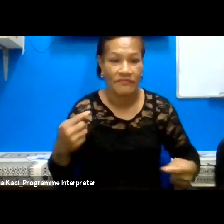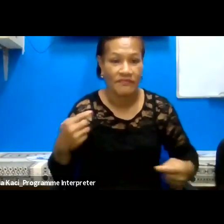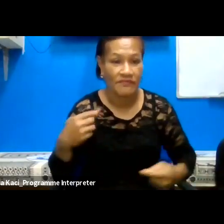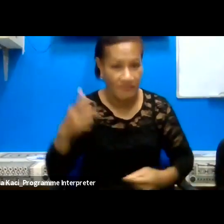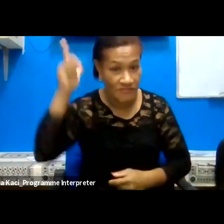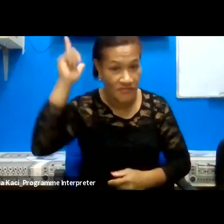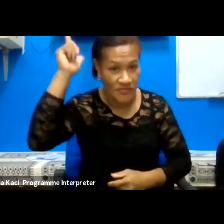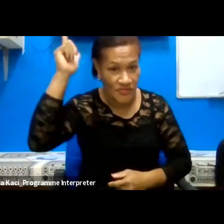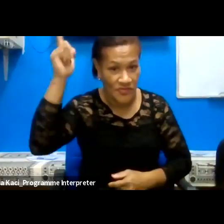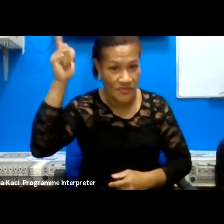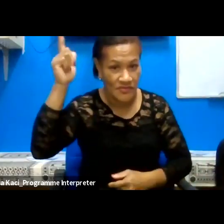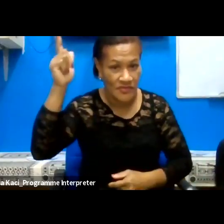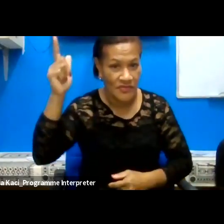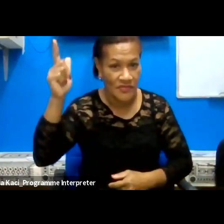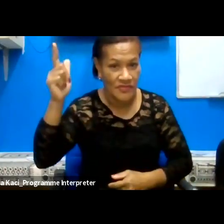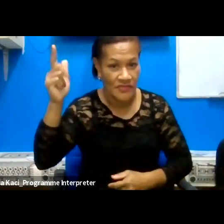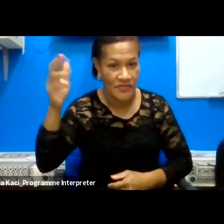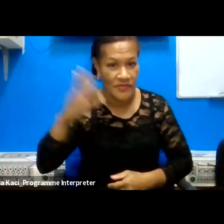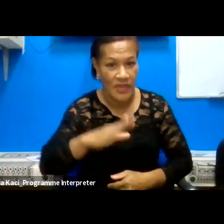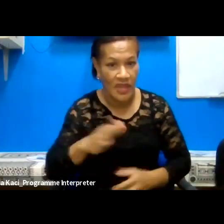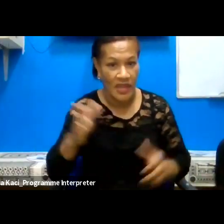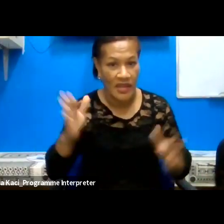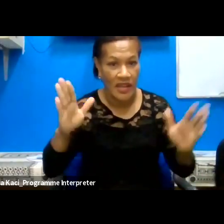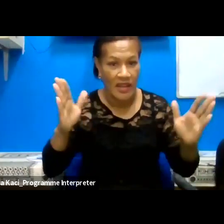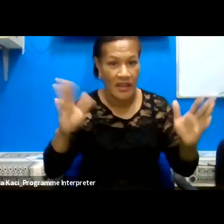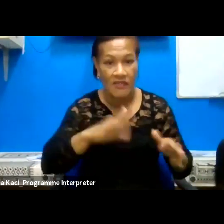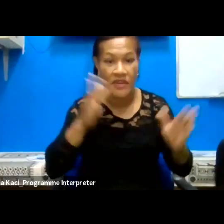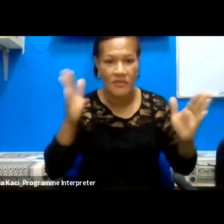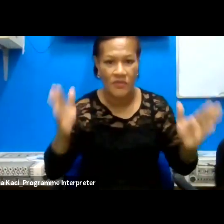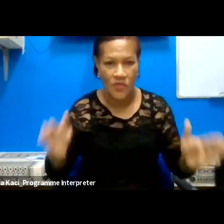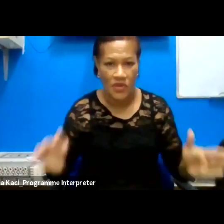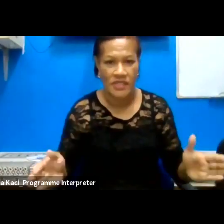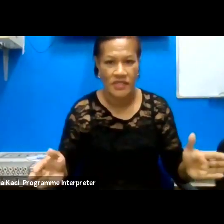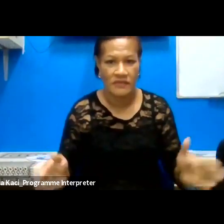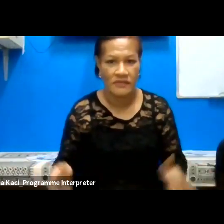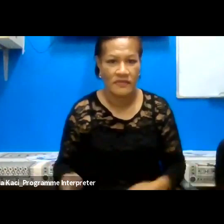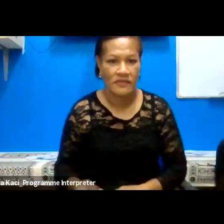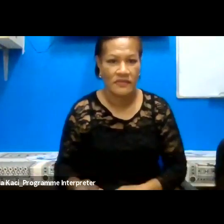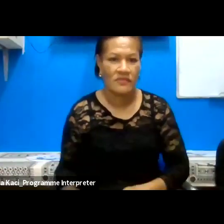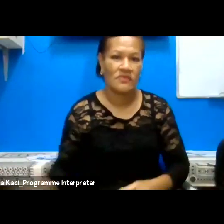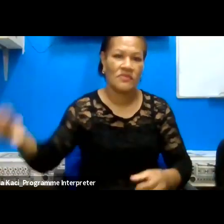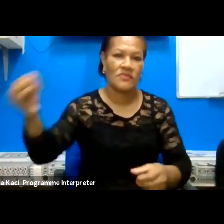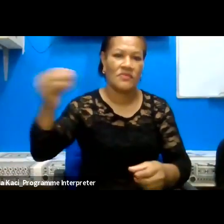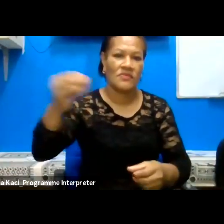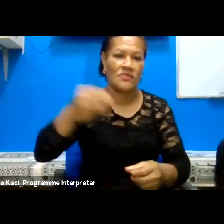for us people with disabilities